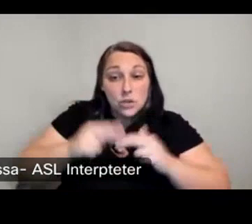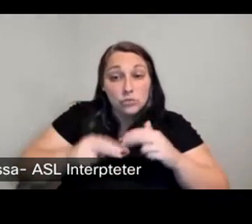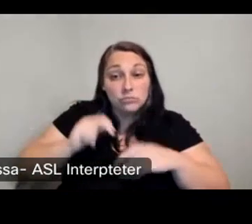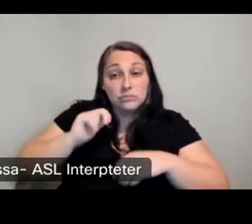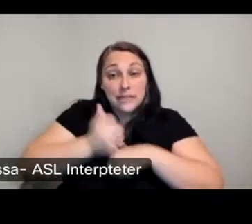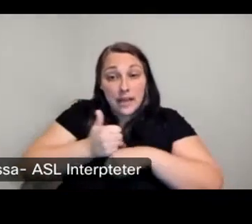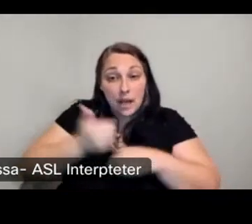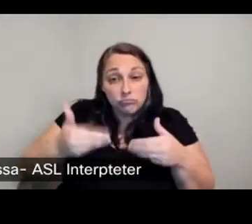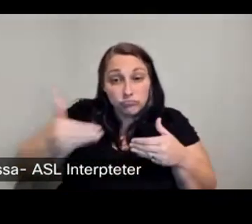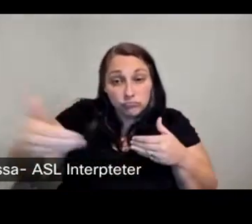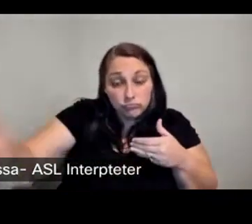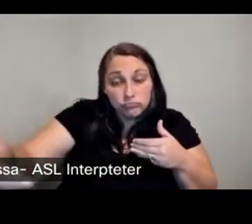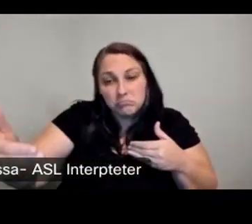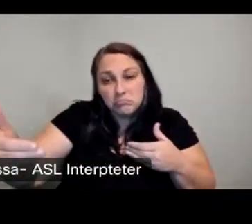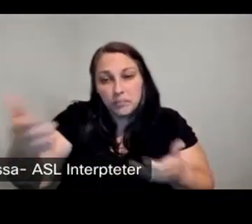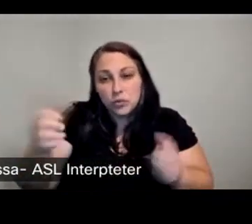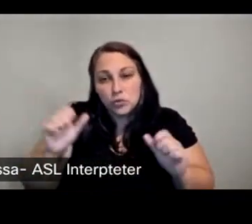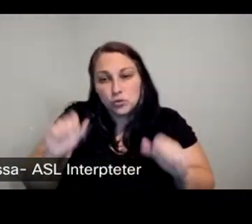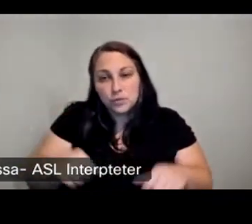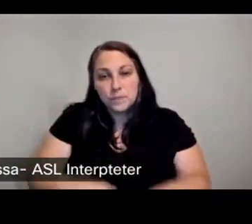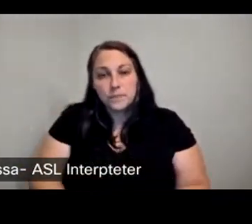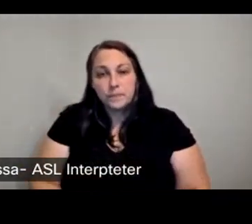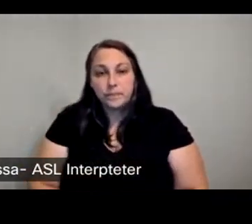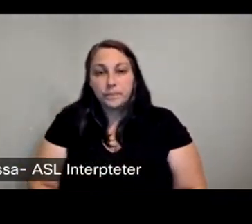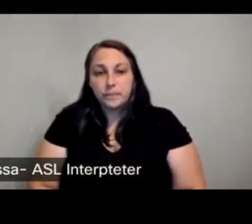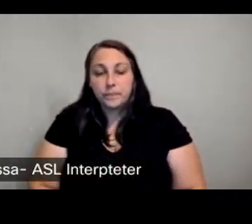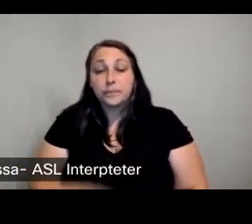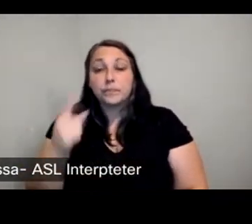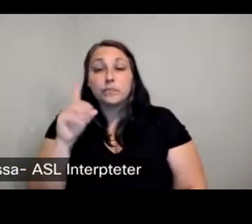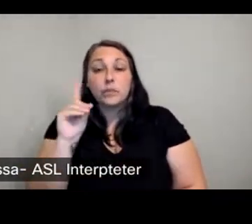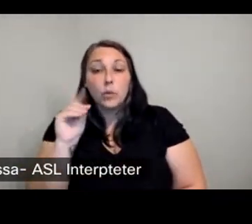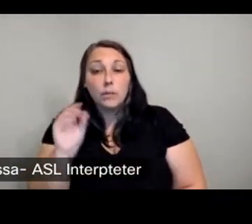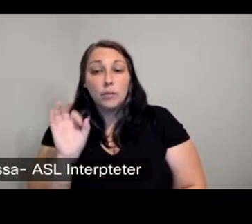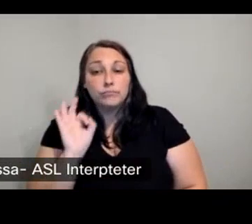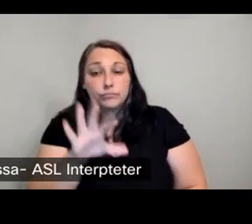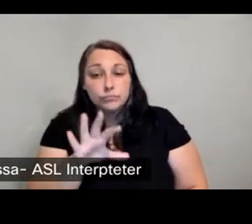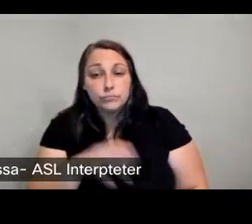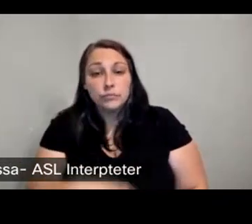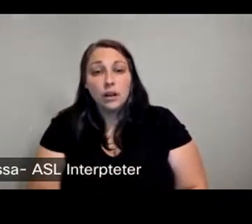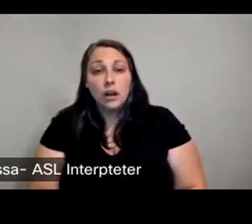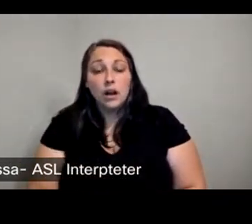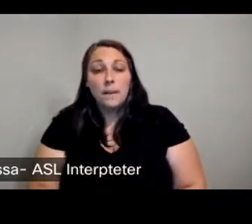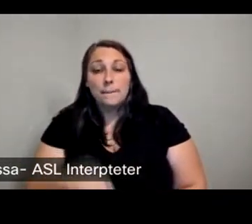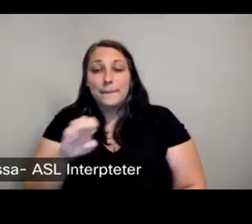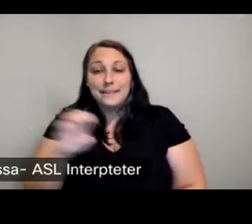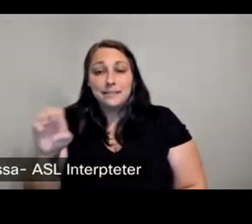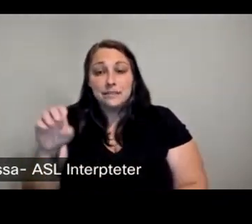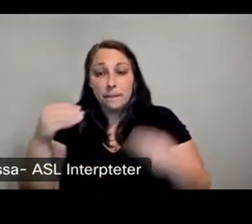okay and the last thing um Eastern Market when we uh you said you call it a turnaround and it's